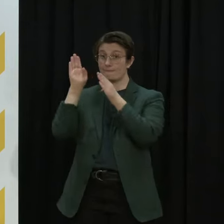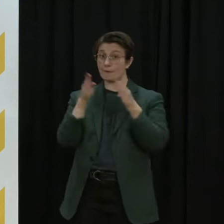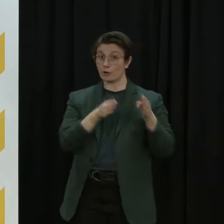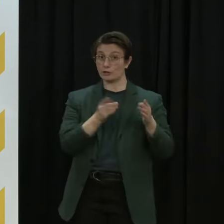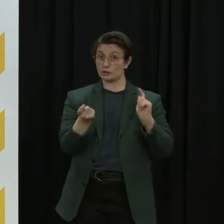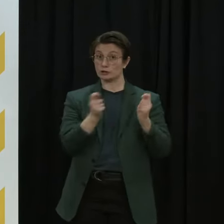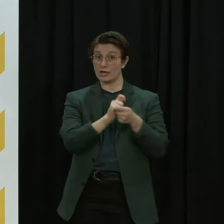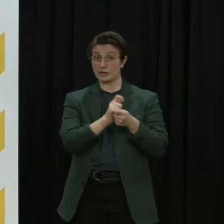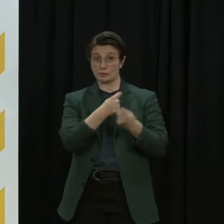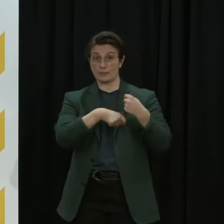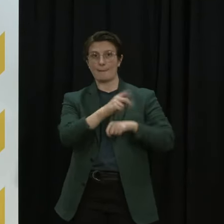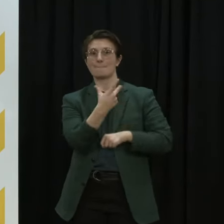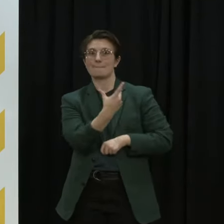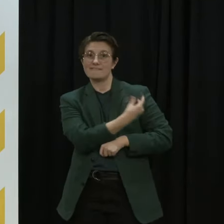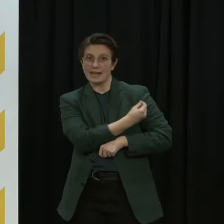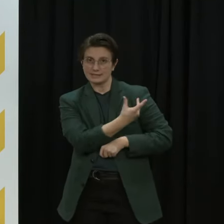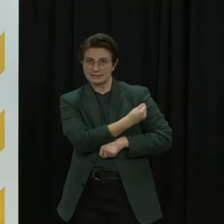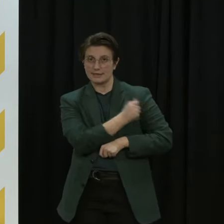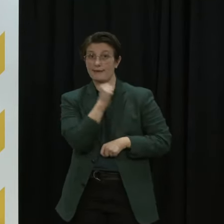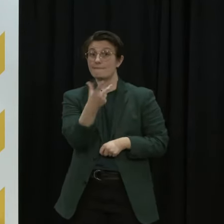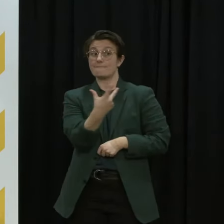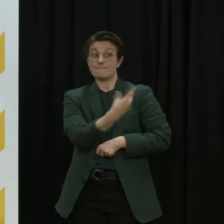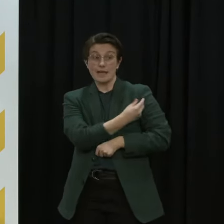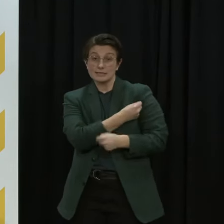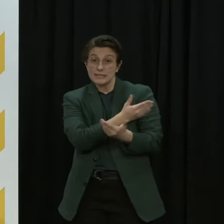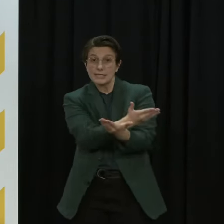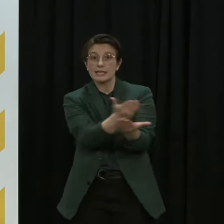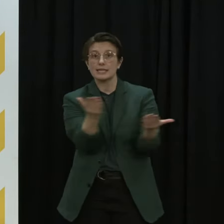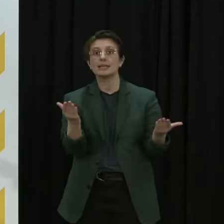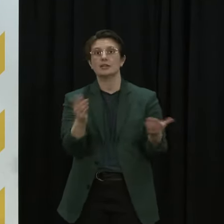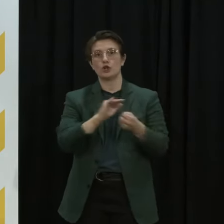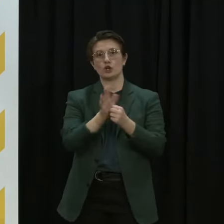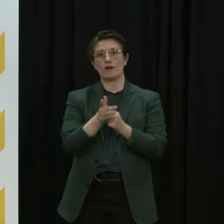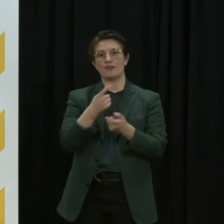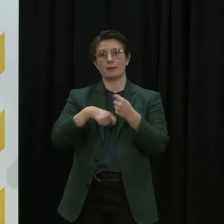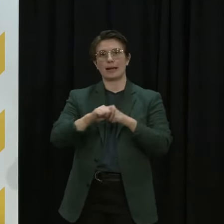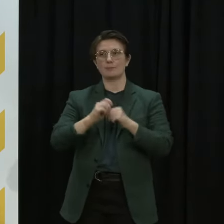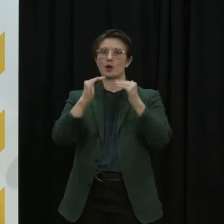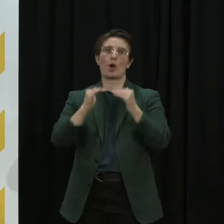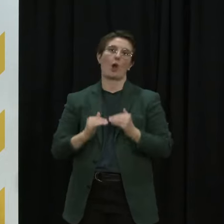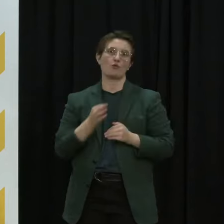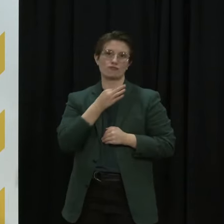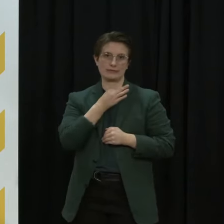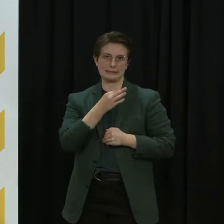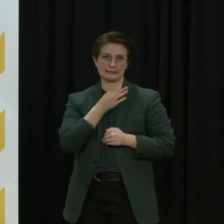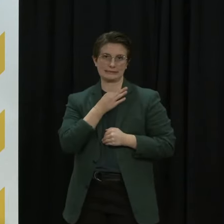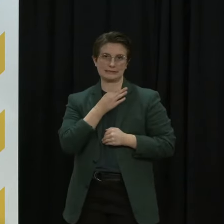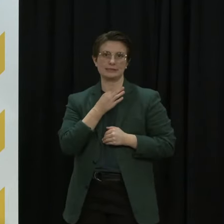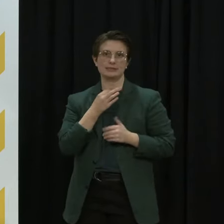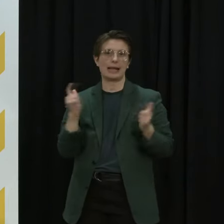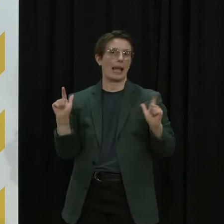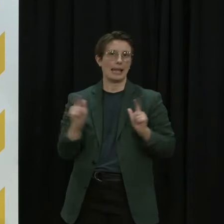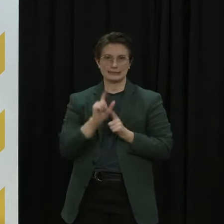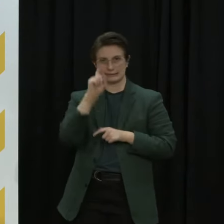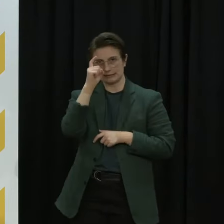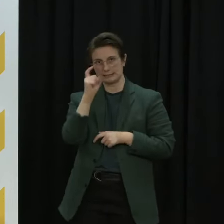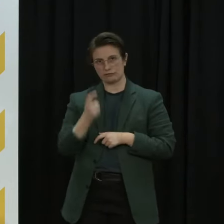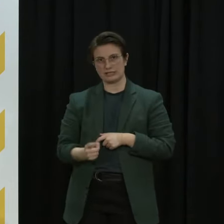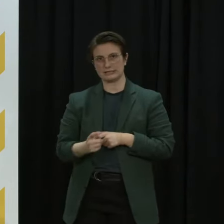But what has changed is the availability of vaccines and that means that covered -- recovery doesn't have to be a